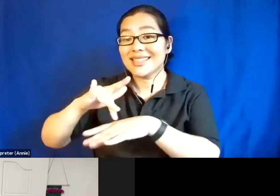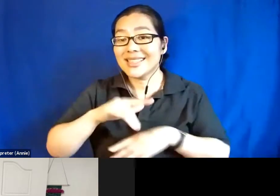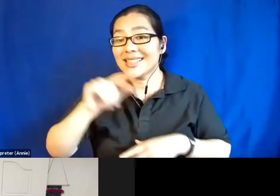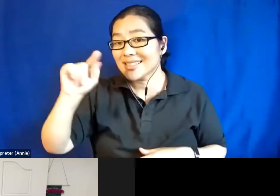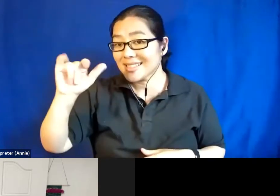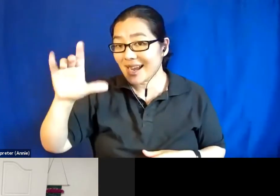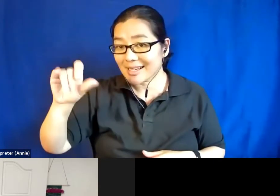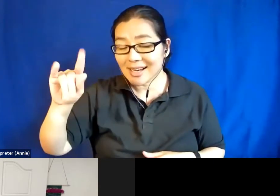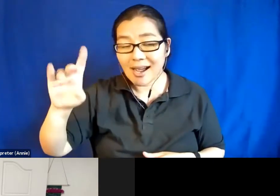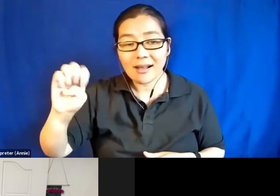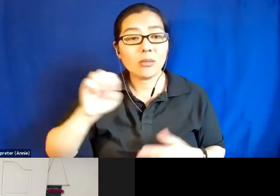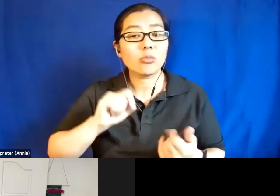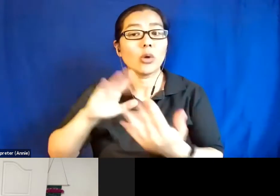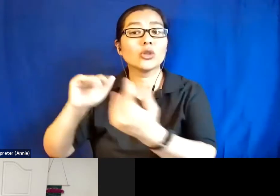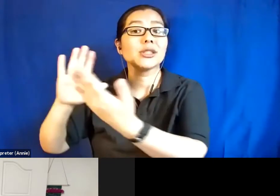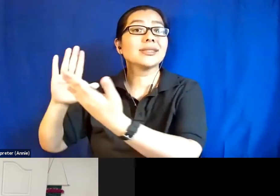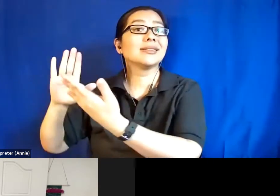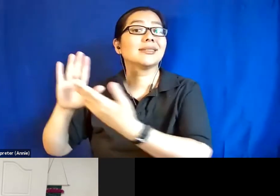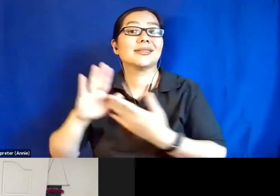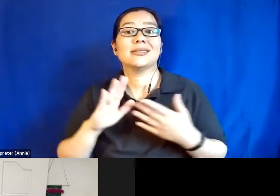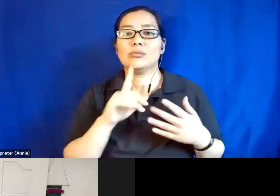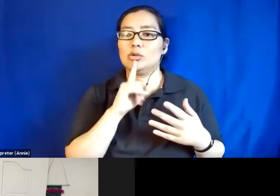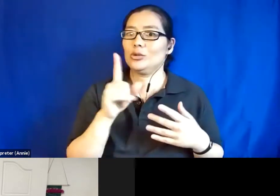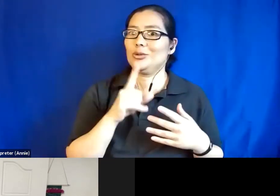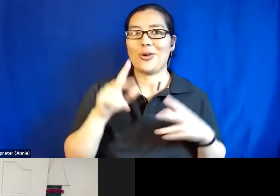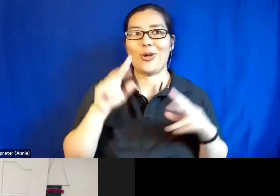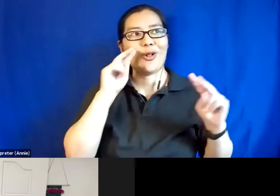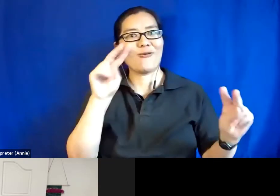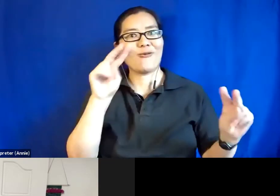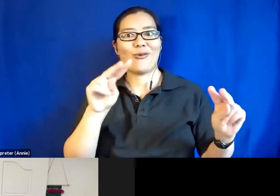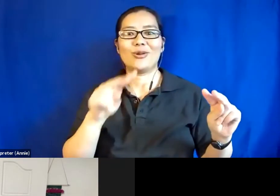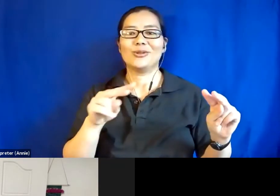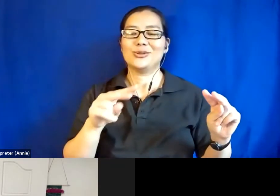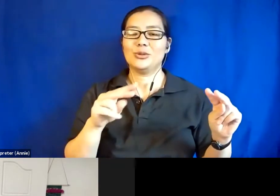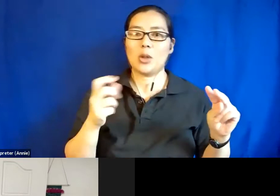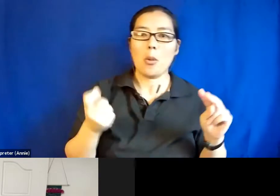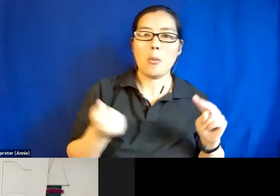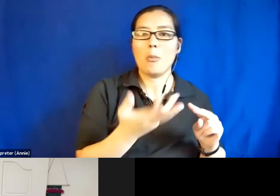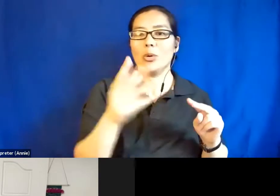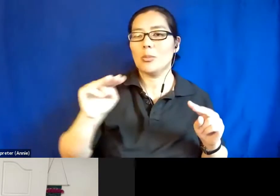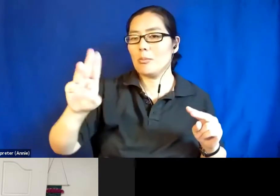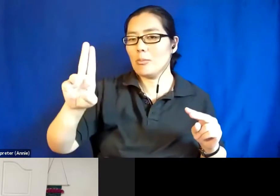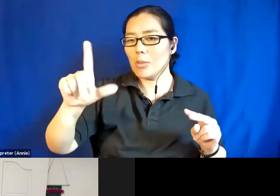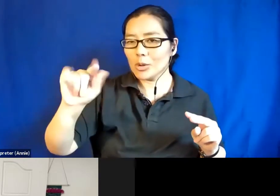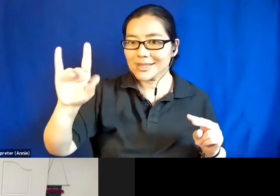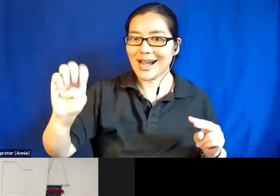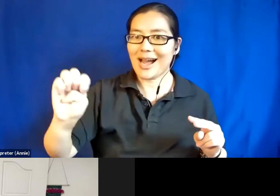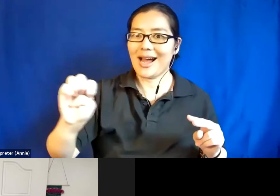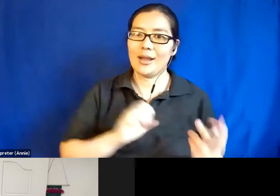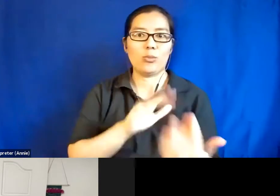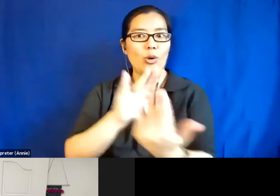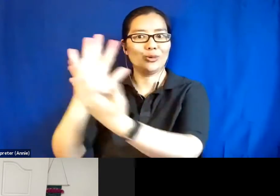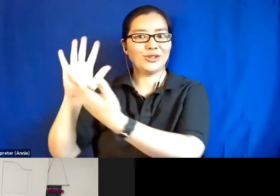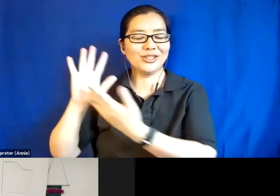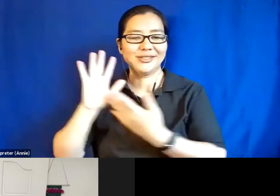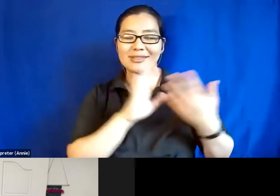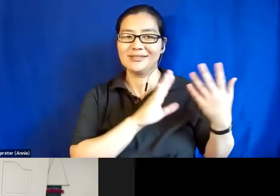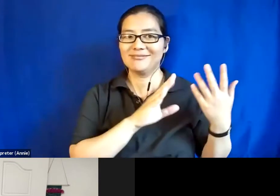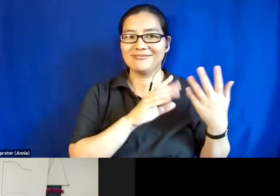you are really looking forward to what are the multimodal opportunities for engagement with information. So